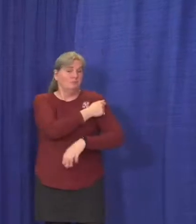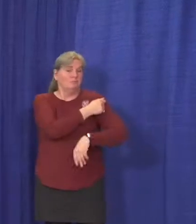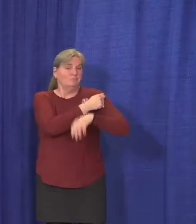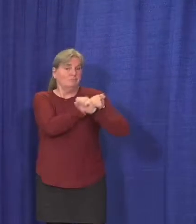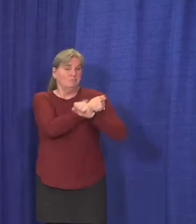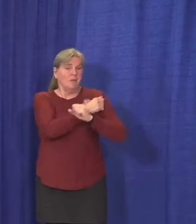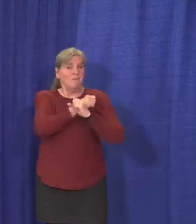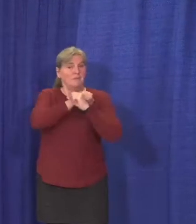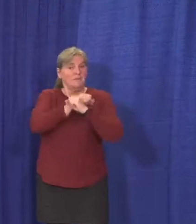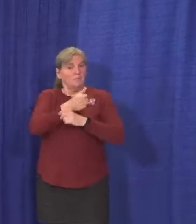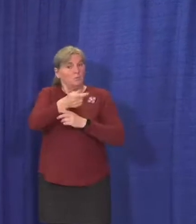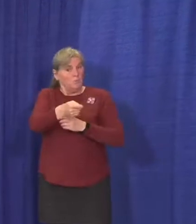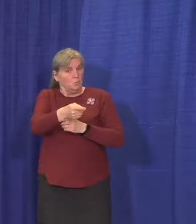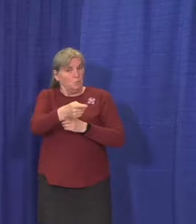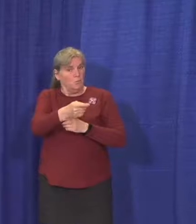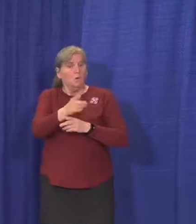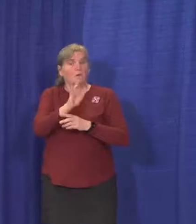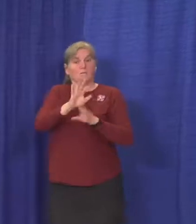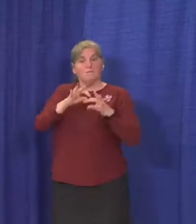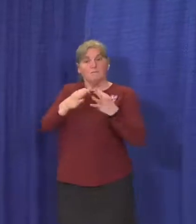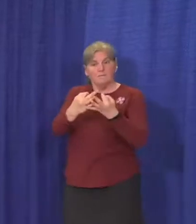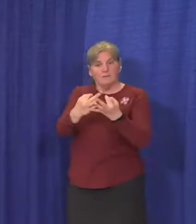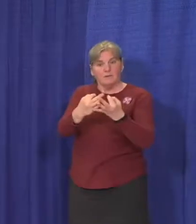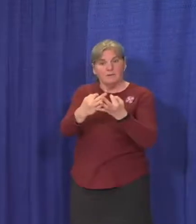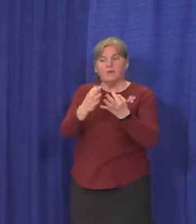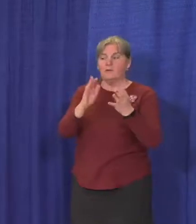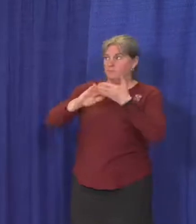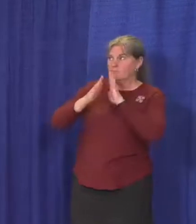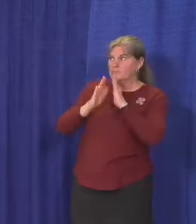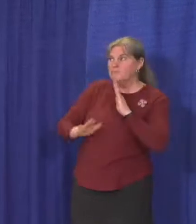Taking your shot will protect you and your family Your